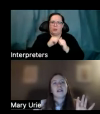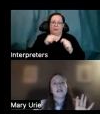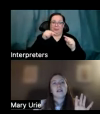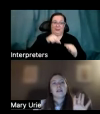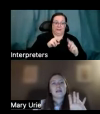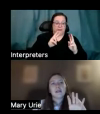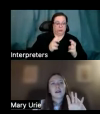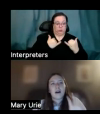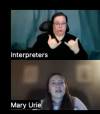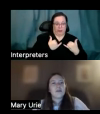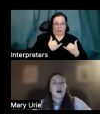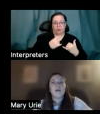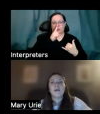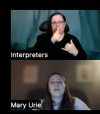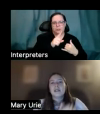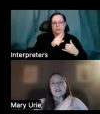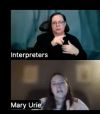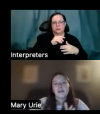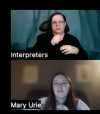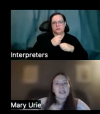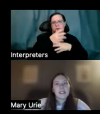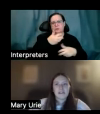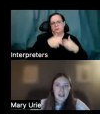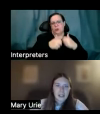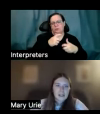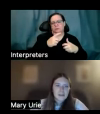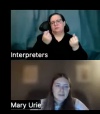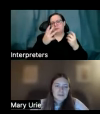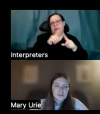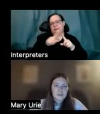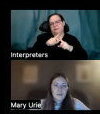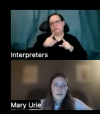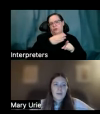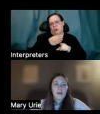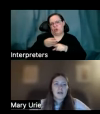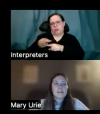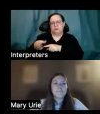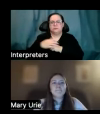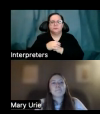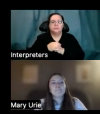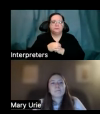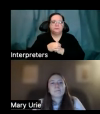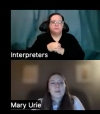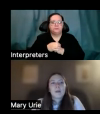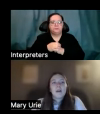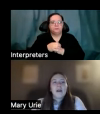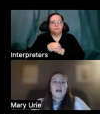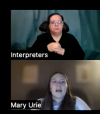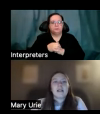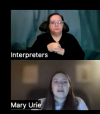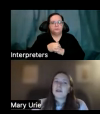is causing problems in many different areas. And I would